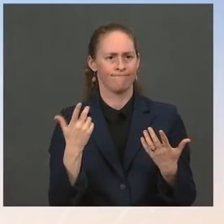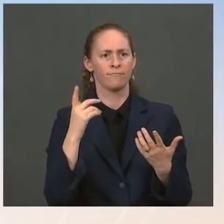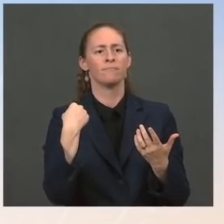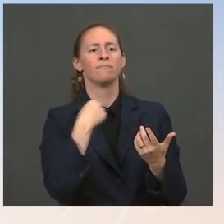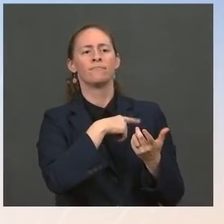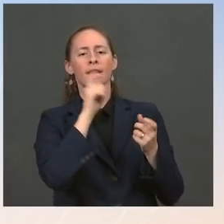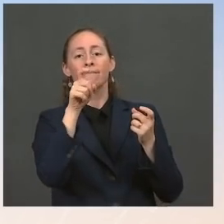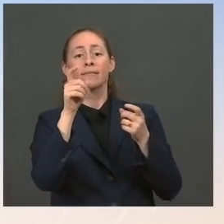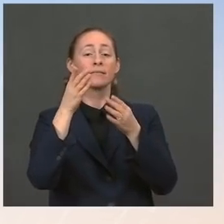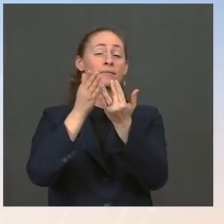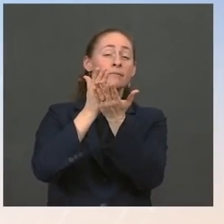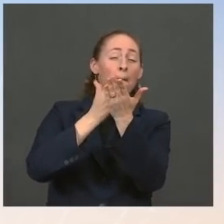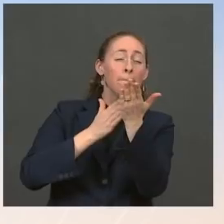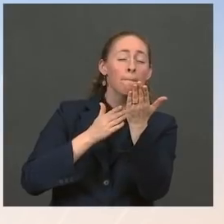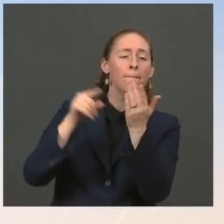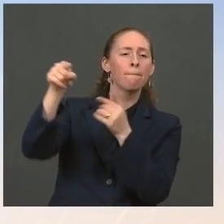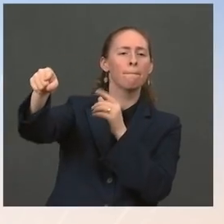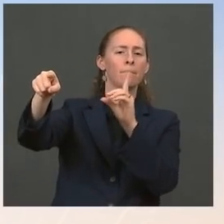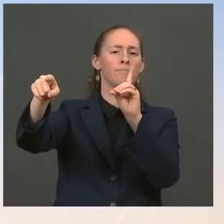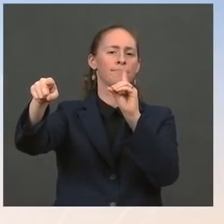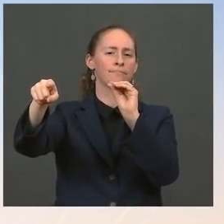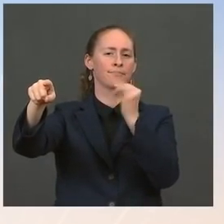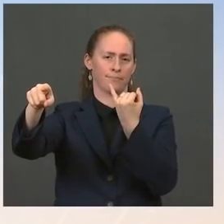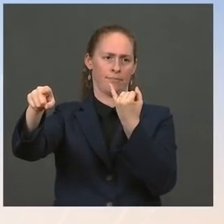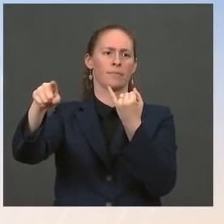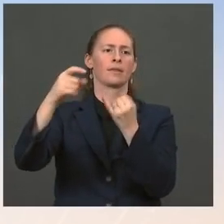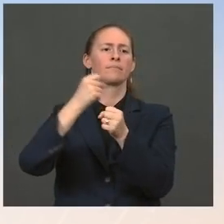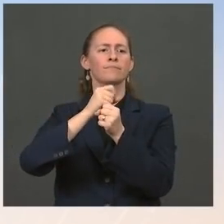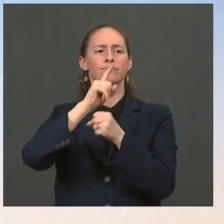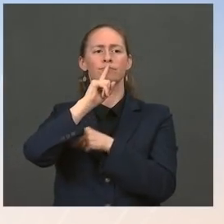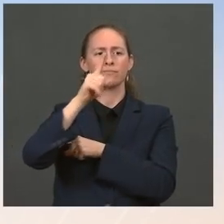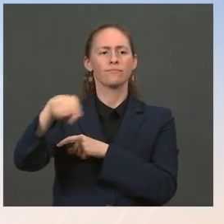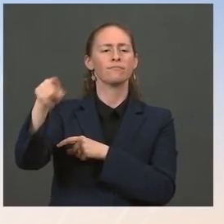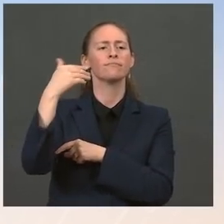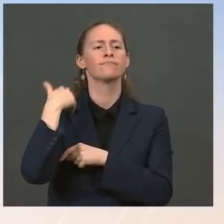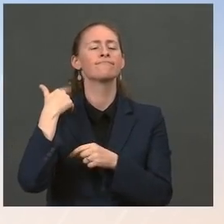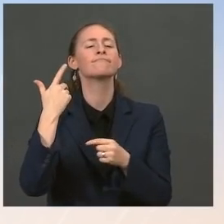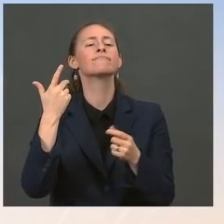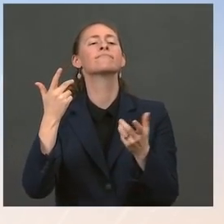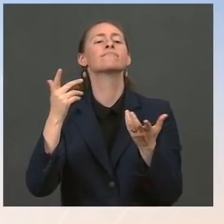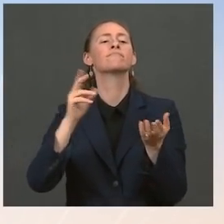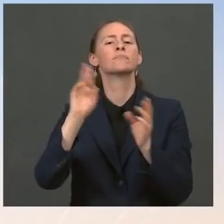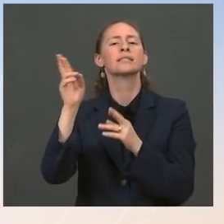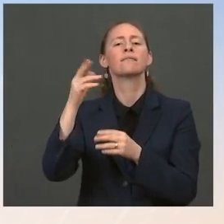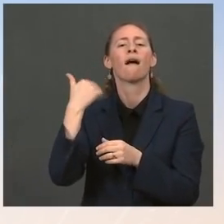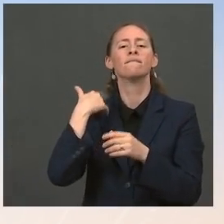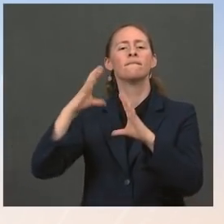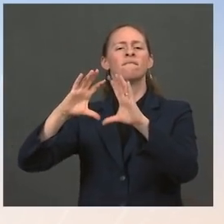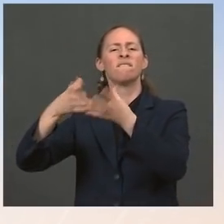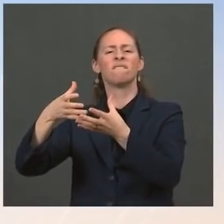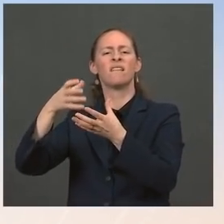to increase our strike force teams that are going out to specific communities and cities to help address violence.